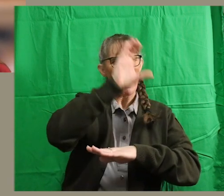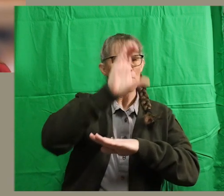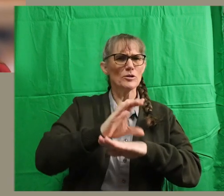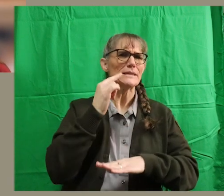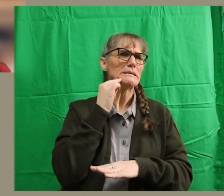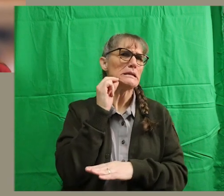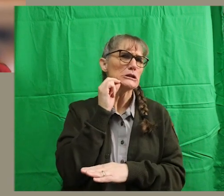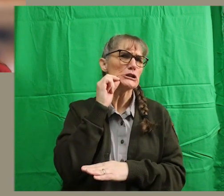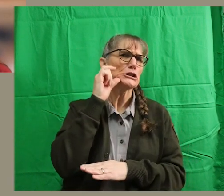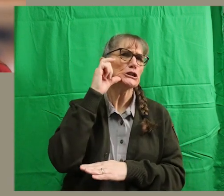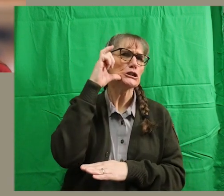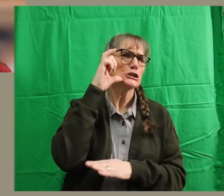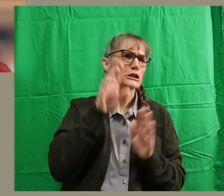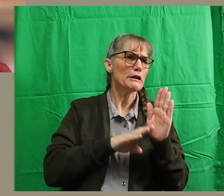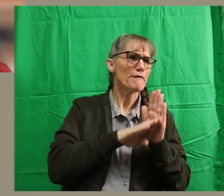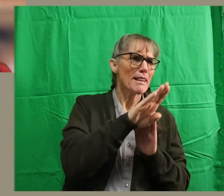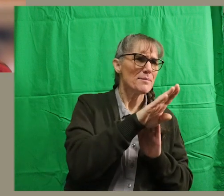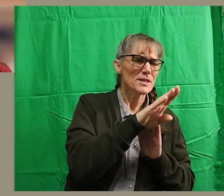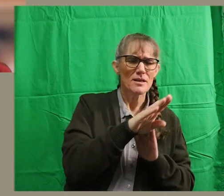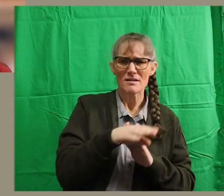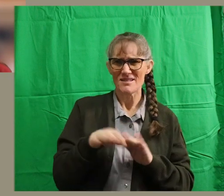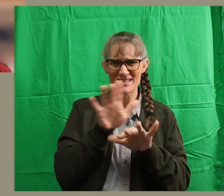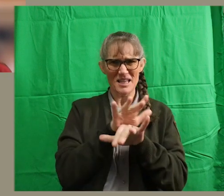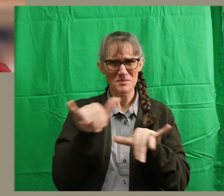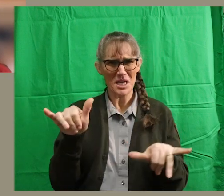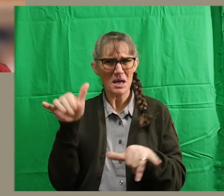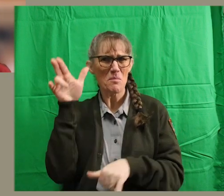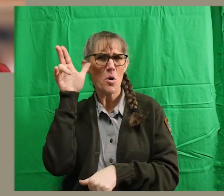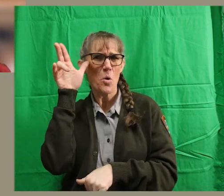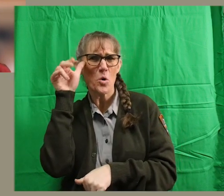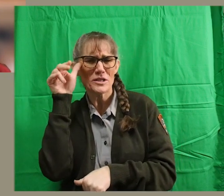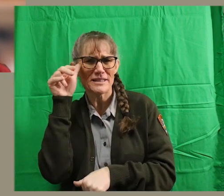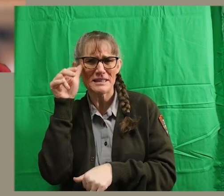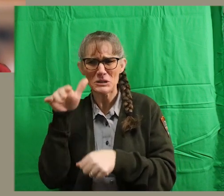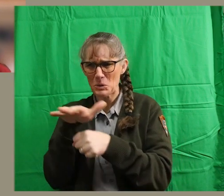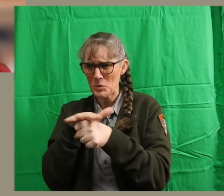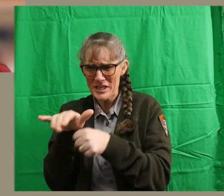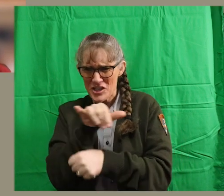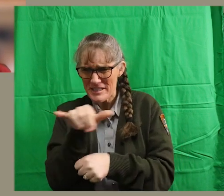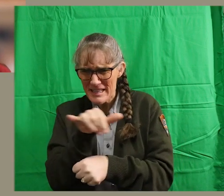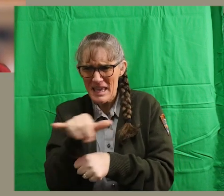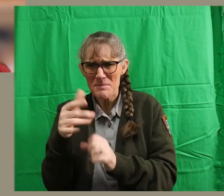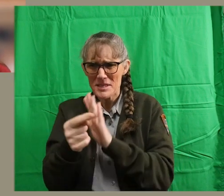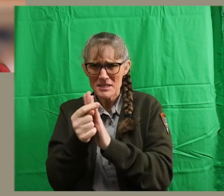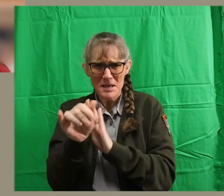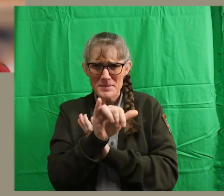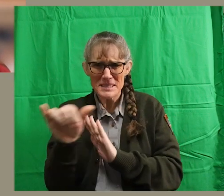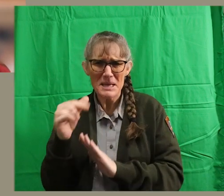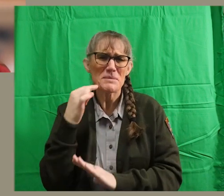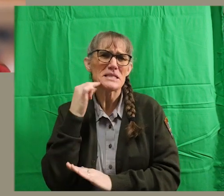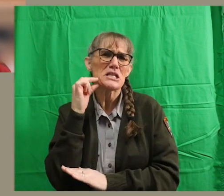be so high-crowned, while the horses of similar regions and time were still low-crowned, even